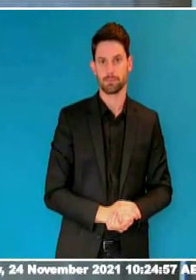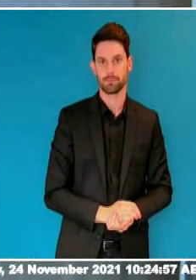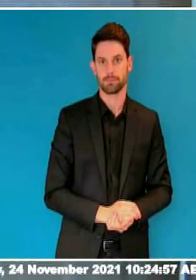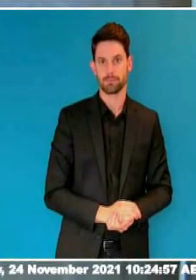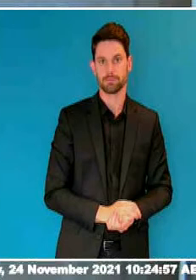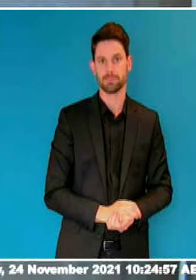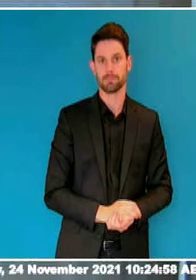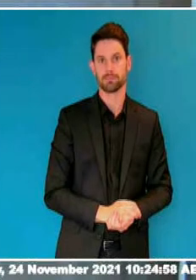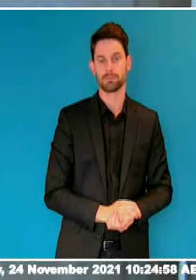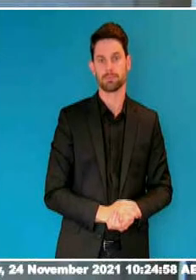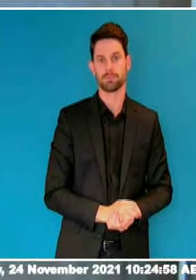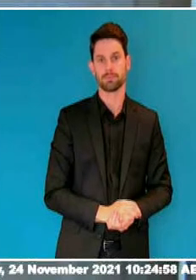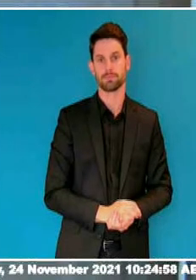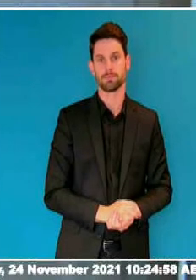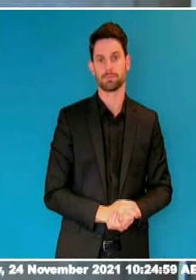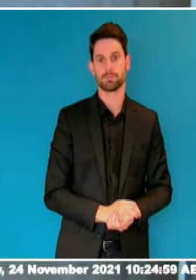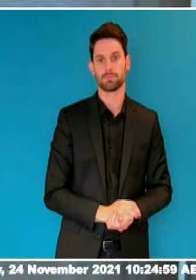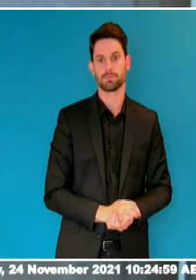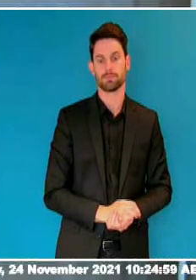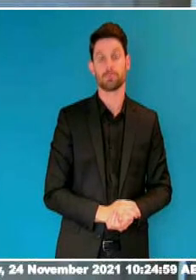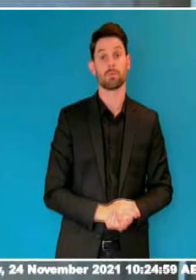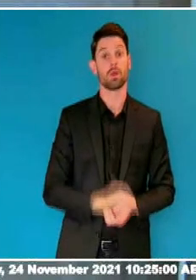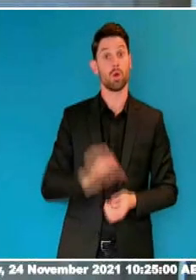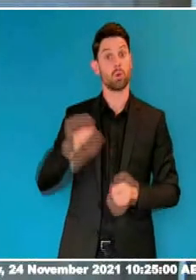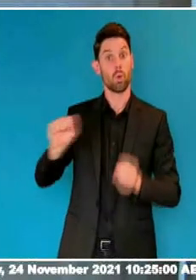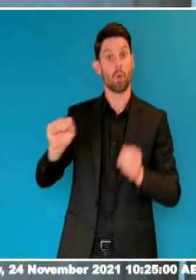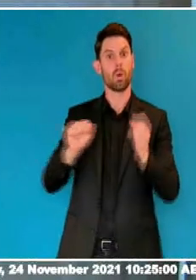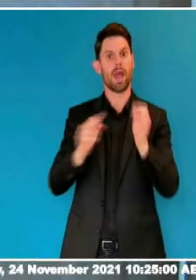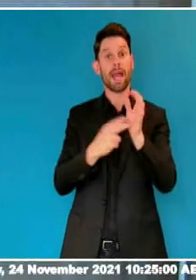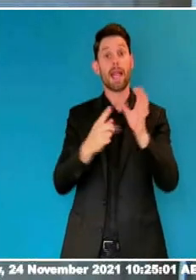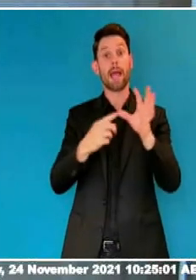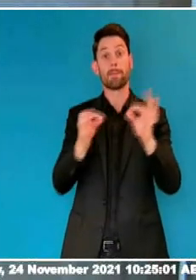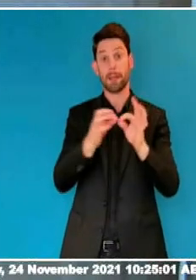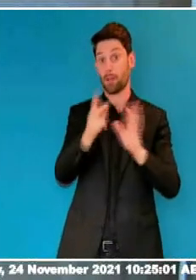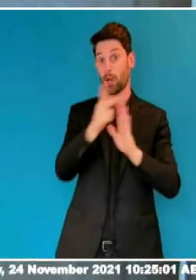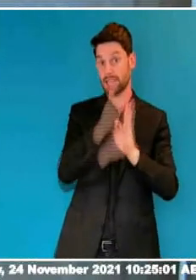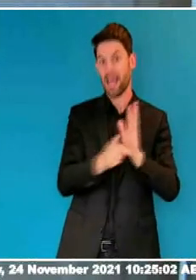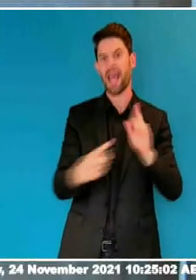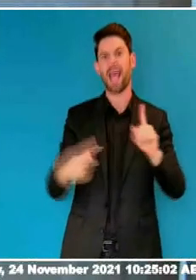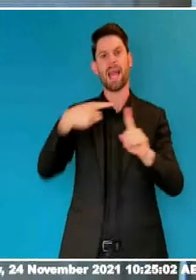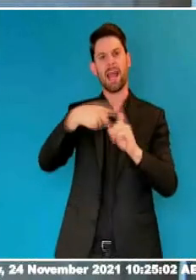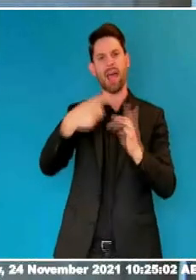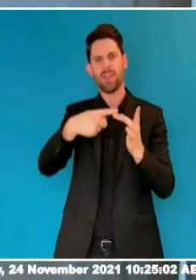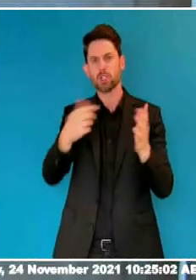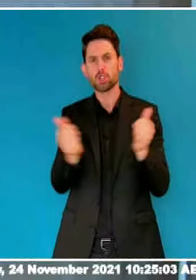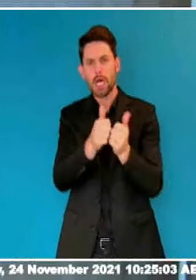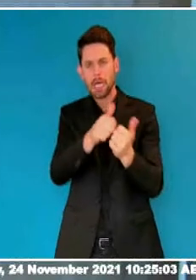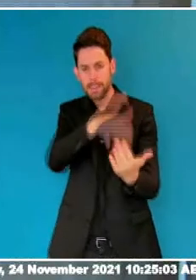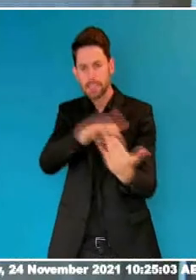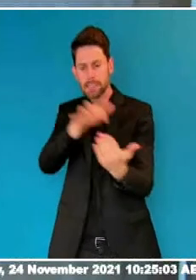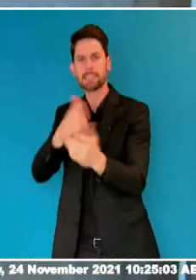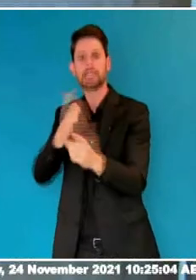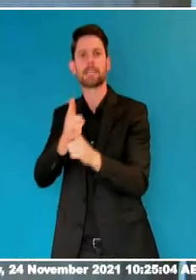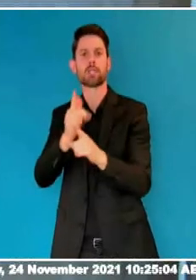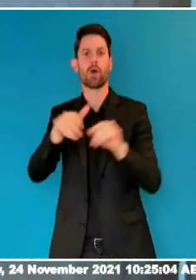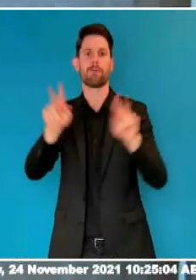goes with NAB's policy refers to a best practice of a people leader